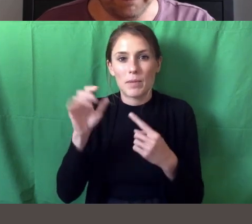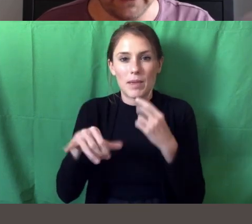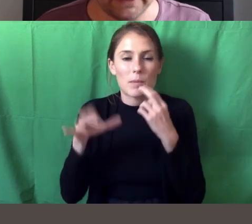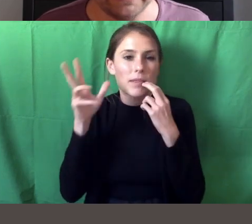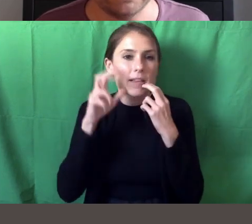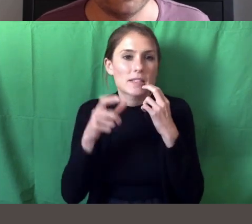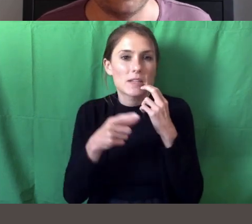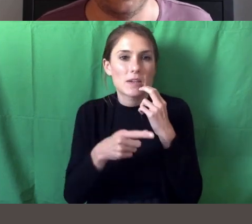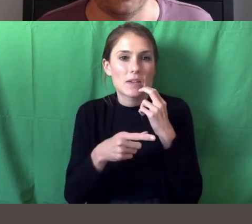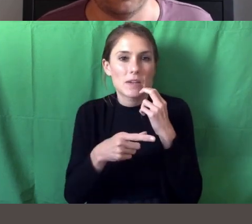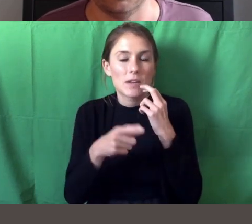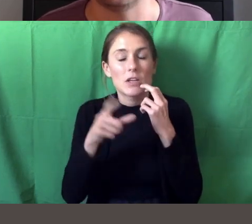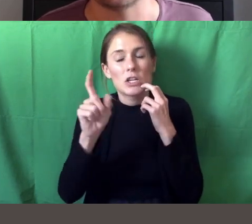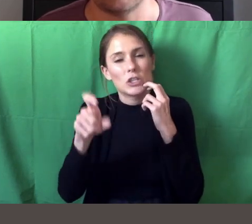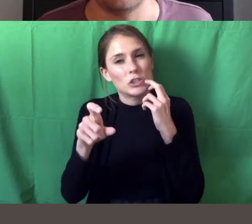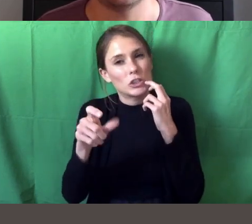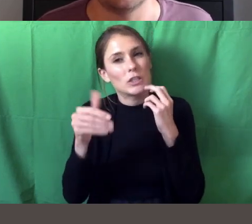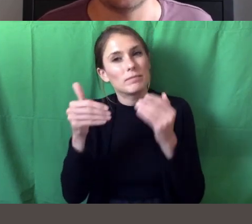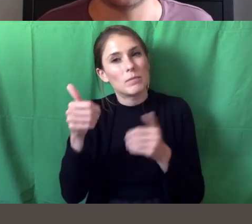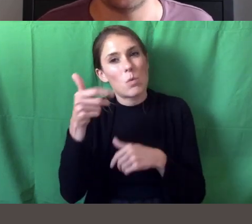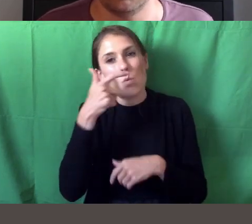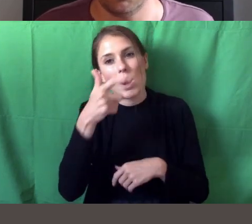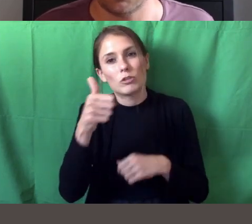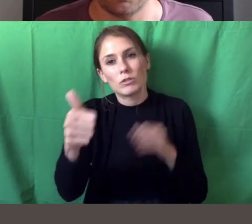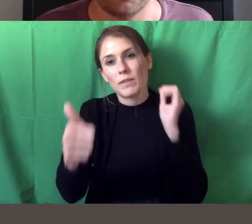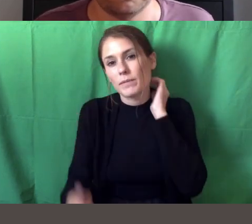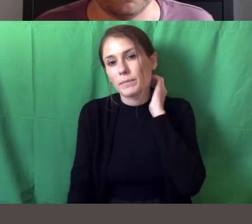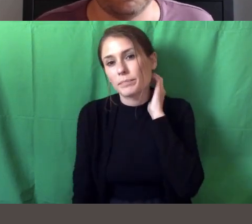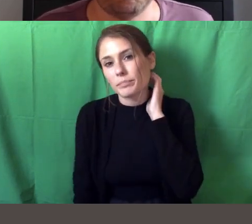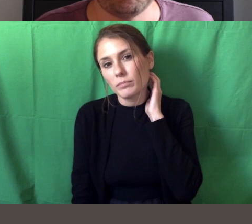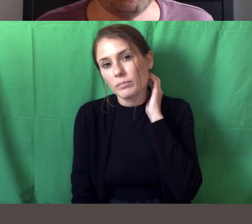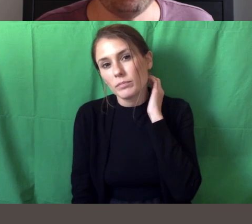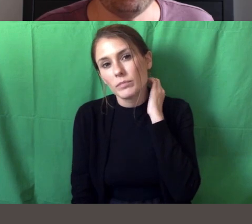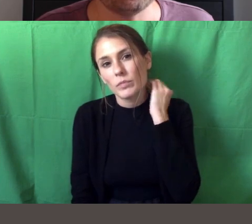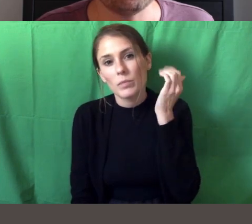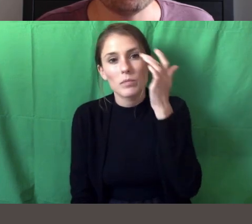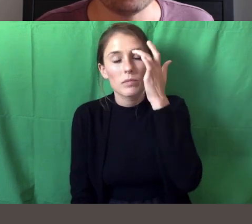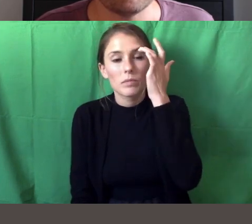also created a very good talk about it. Let's list it here and you definitely should watch